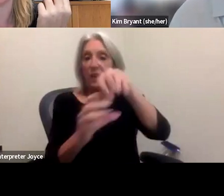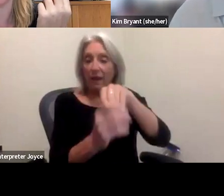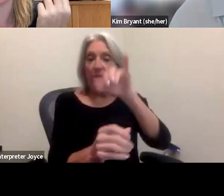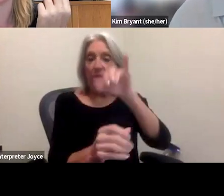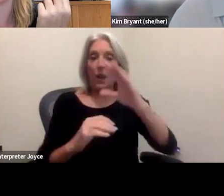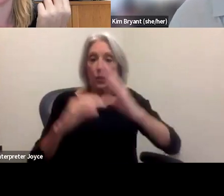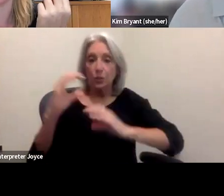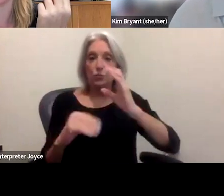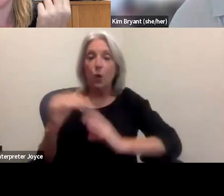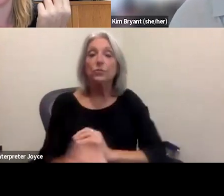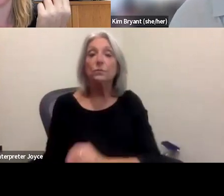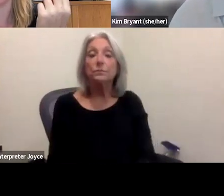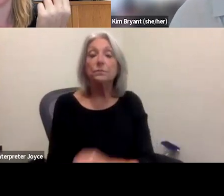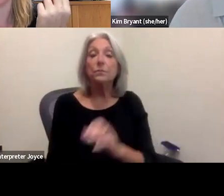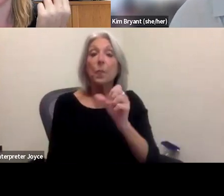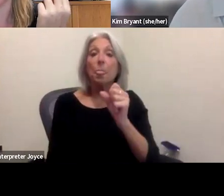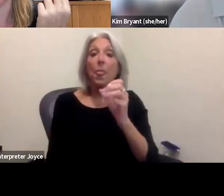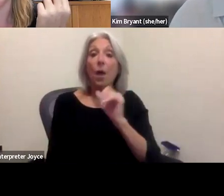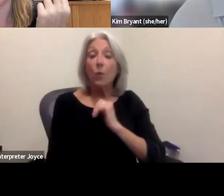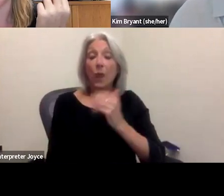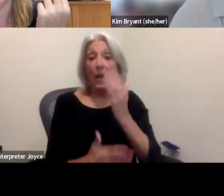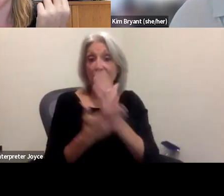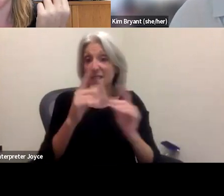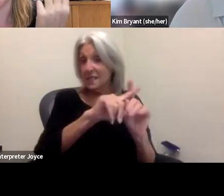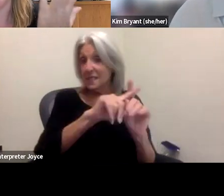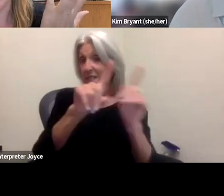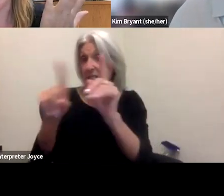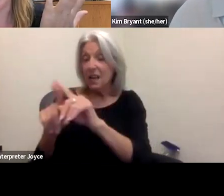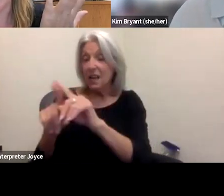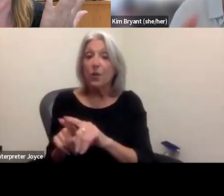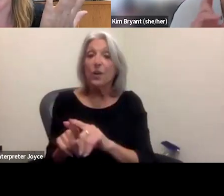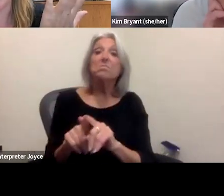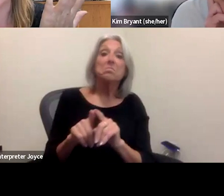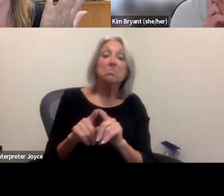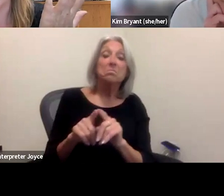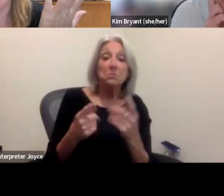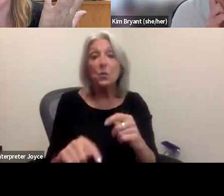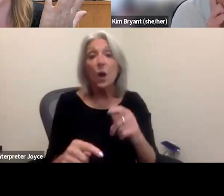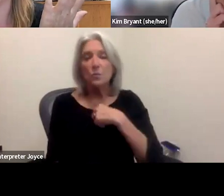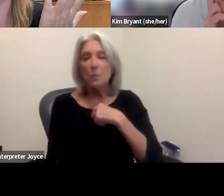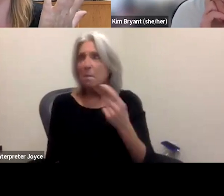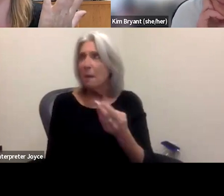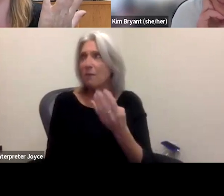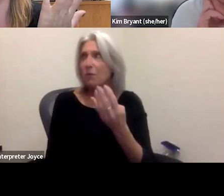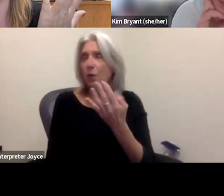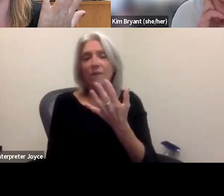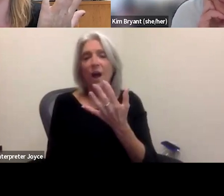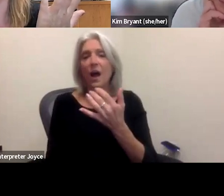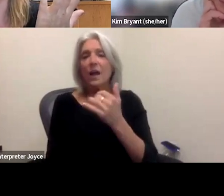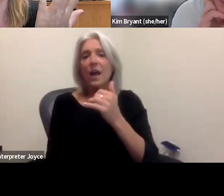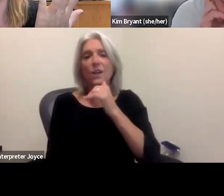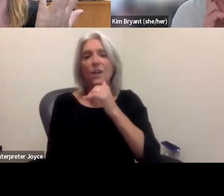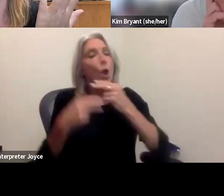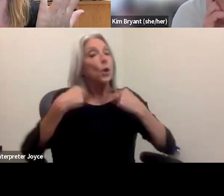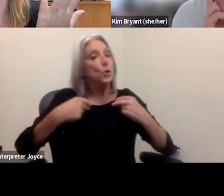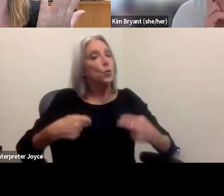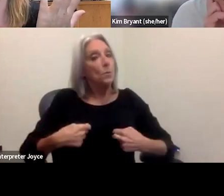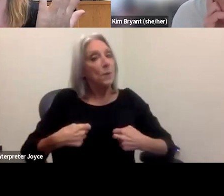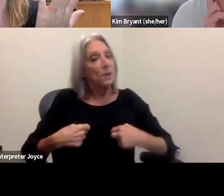And so we've had a couple of different runs-- I think we've done five so far. And it's not human subjects research. We have everyone use their name.